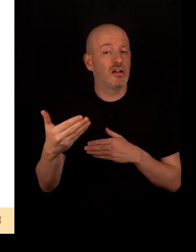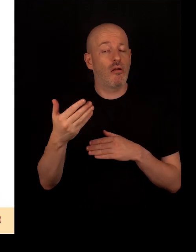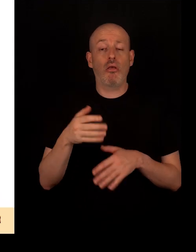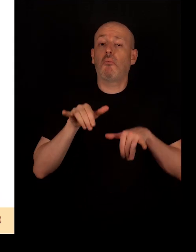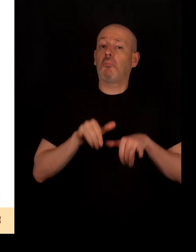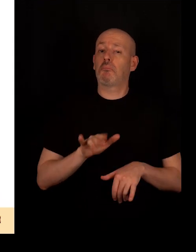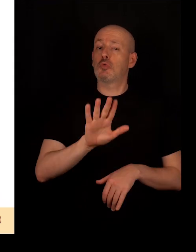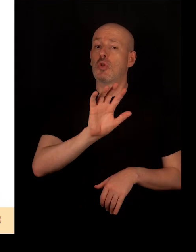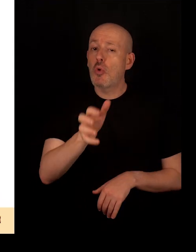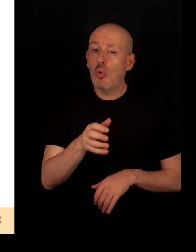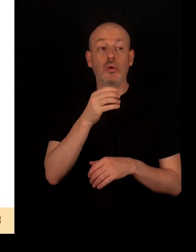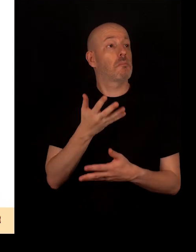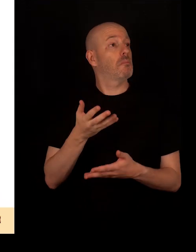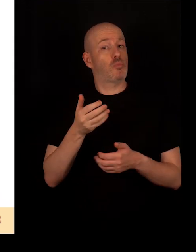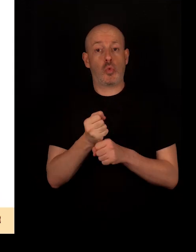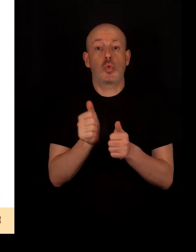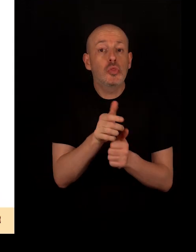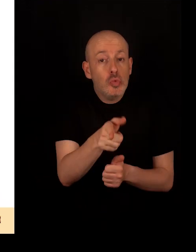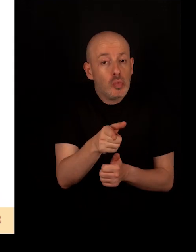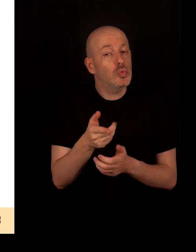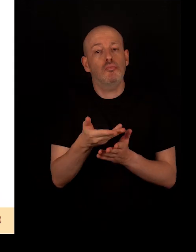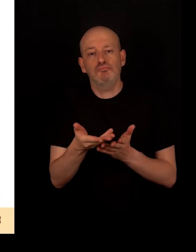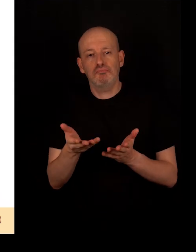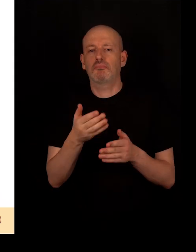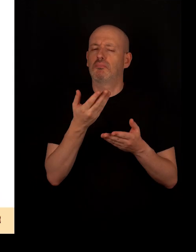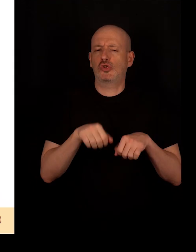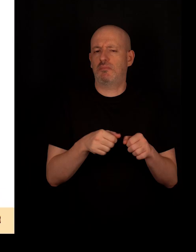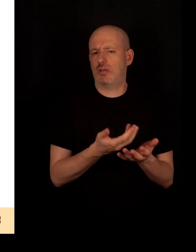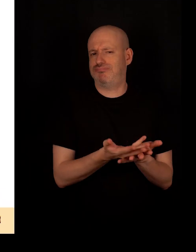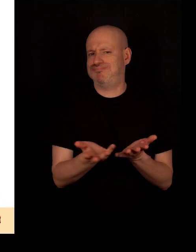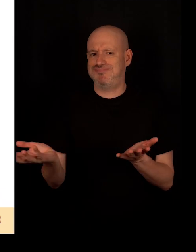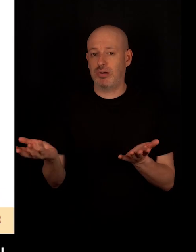People might stay at your country, work with you. There are many possibilities.